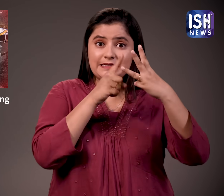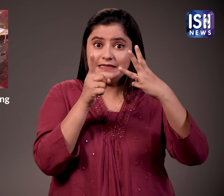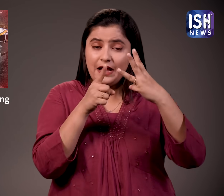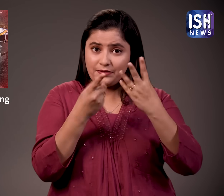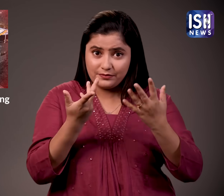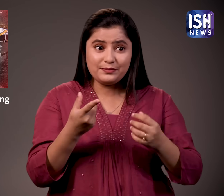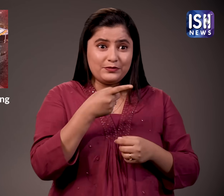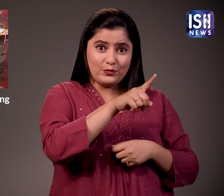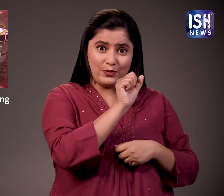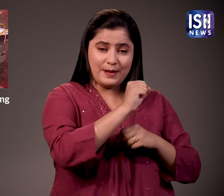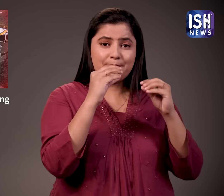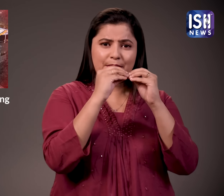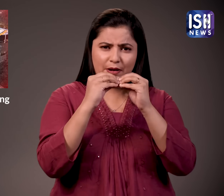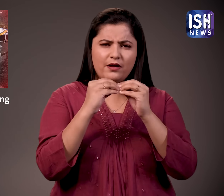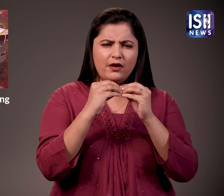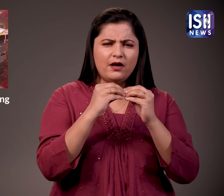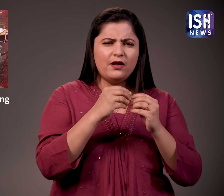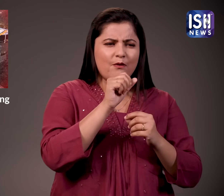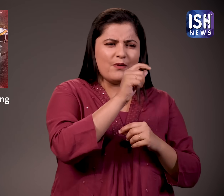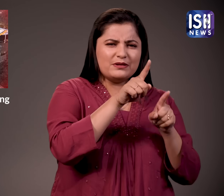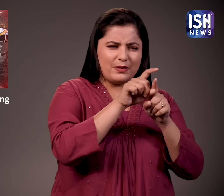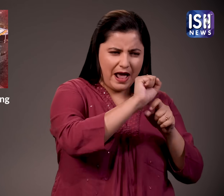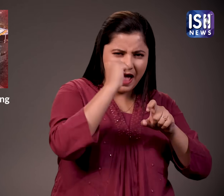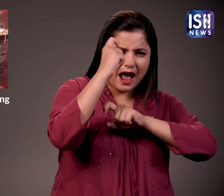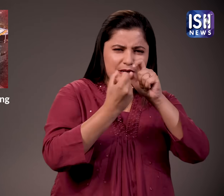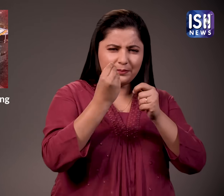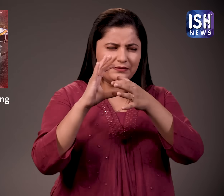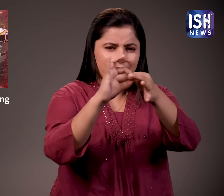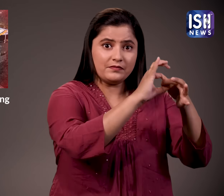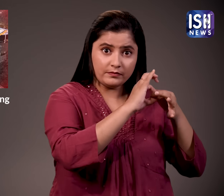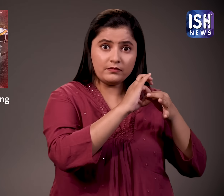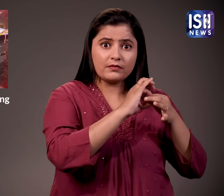3. Bhinde and his associates in the company,